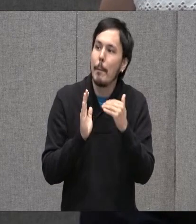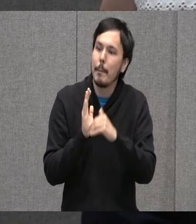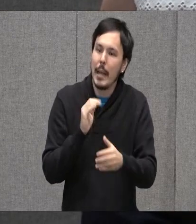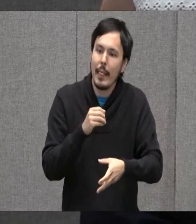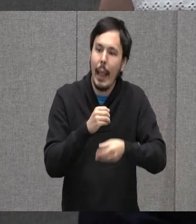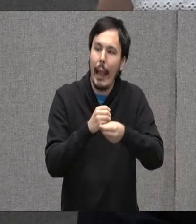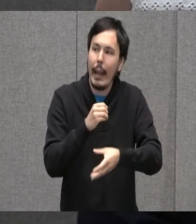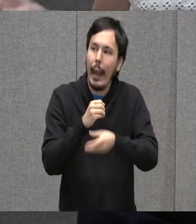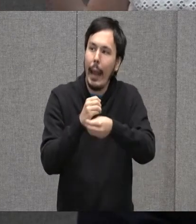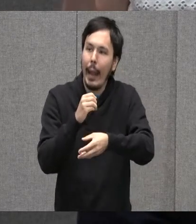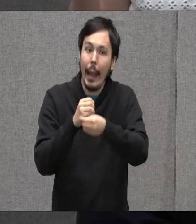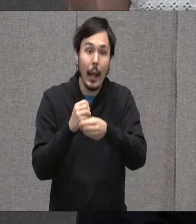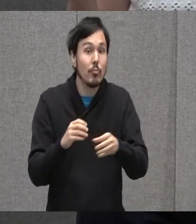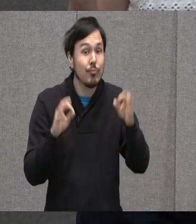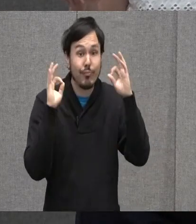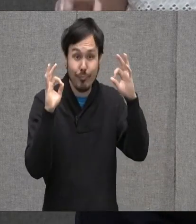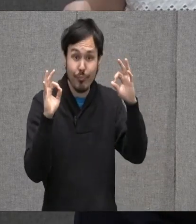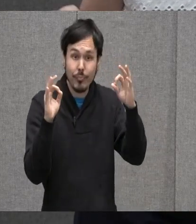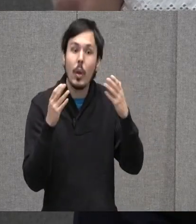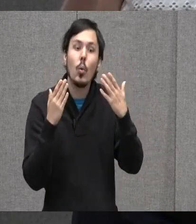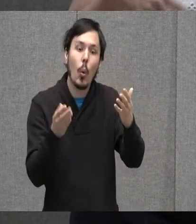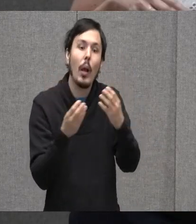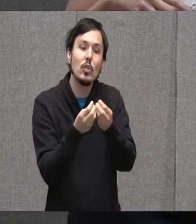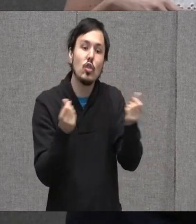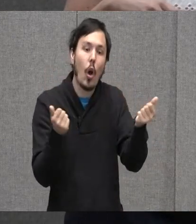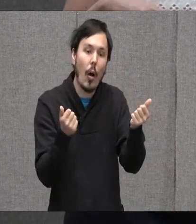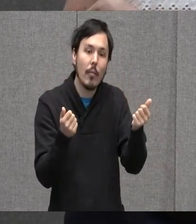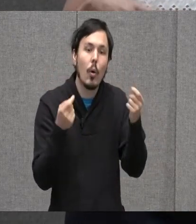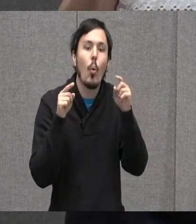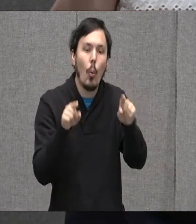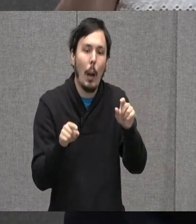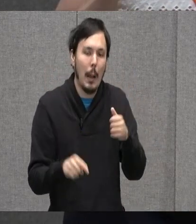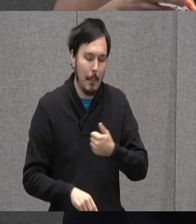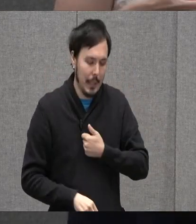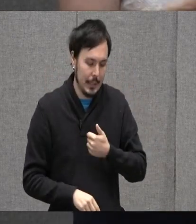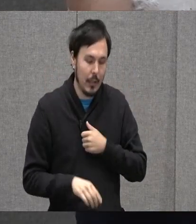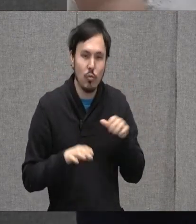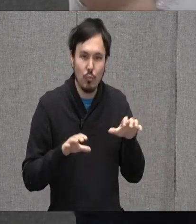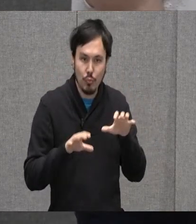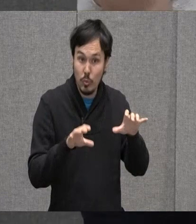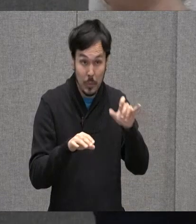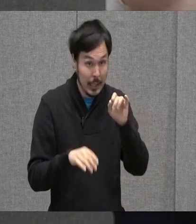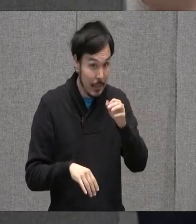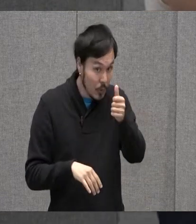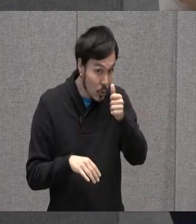Perfect. Go ahead and solve yours as I'm doing mine if you haven't already done so.